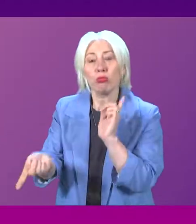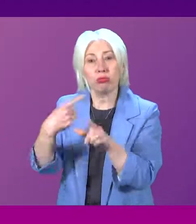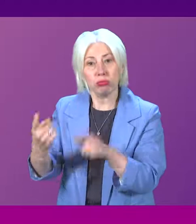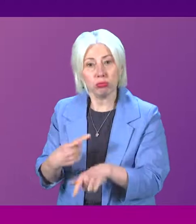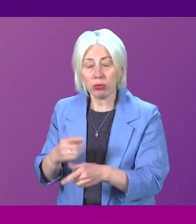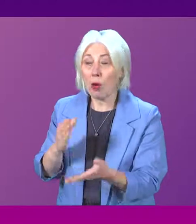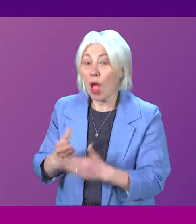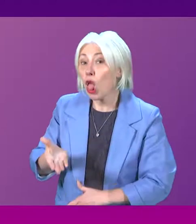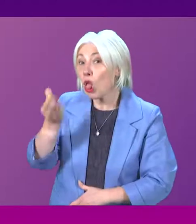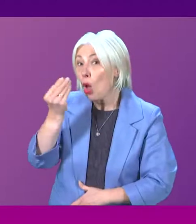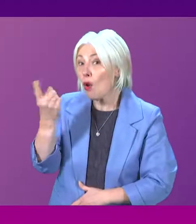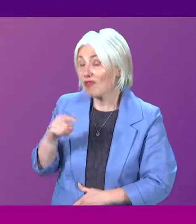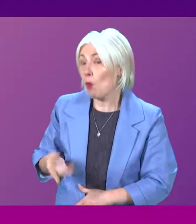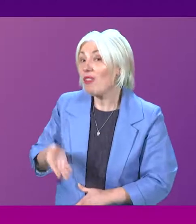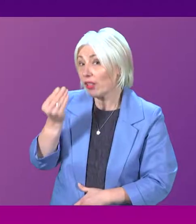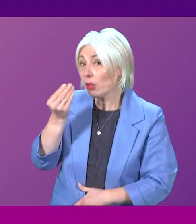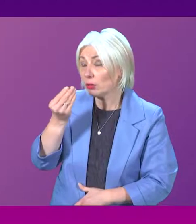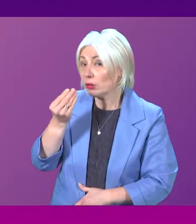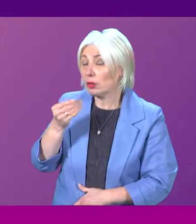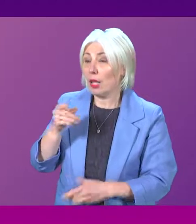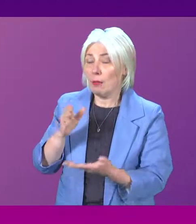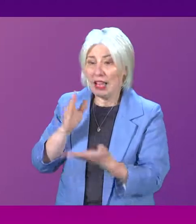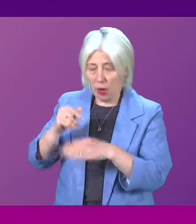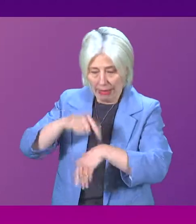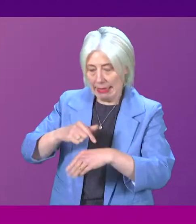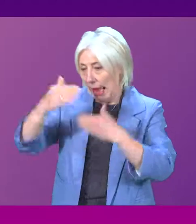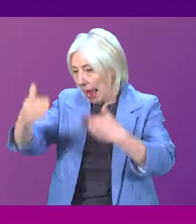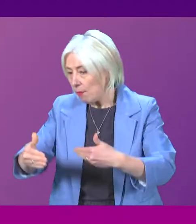be learned in a timescale that will make them applicable and useful.